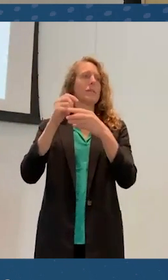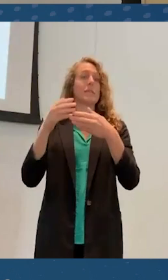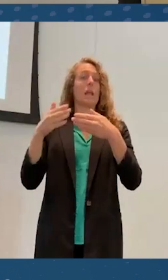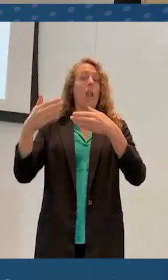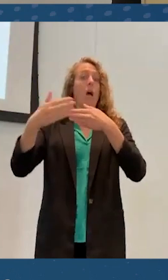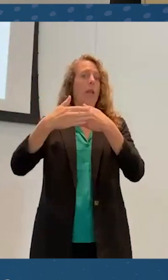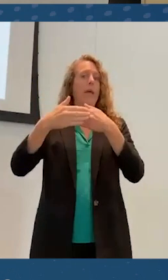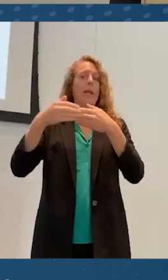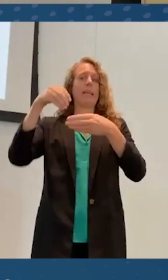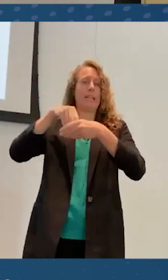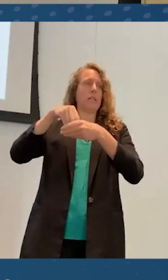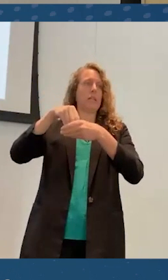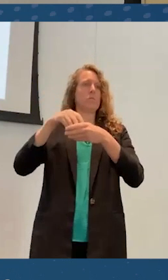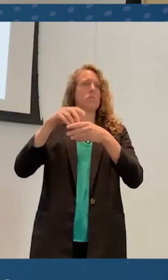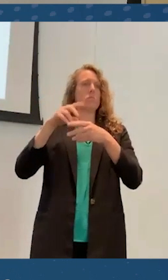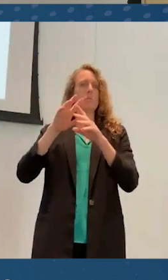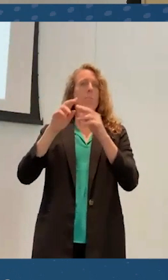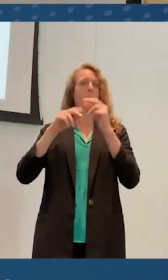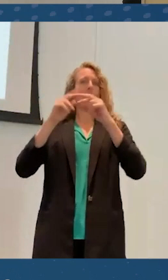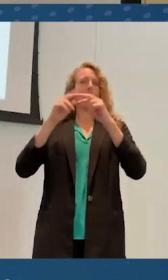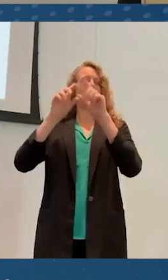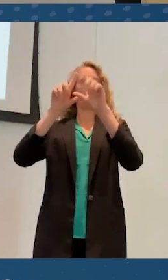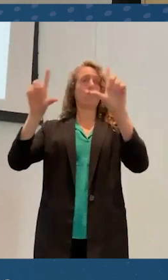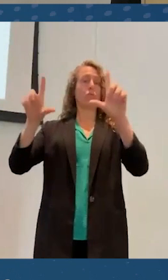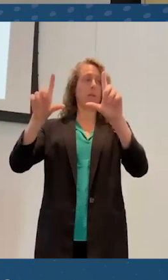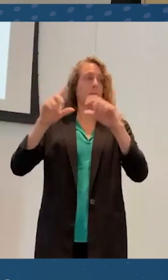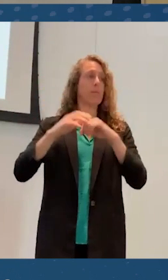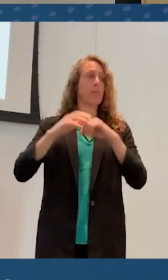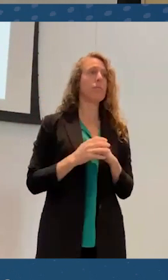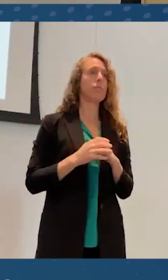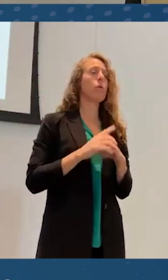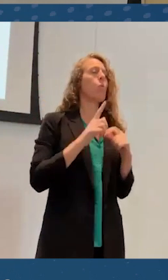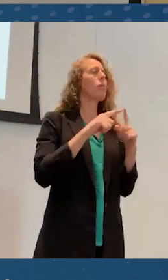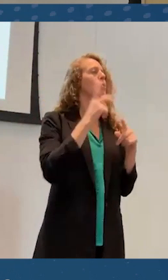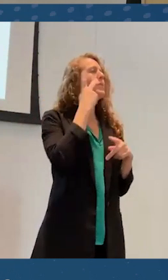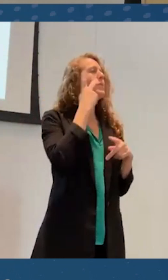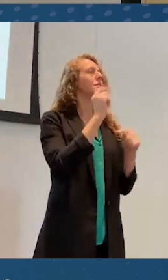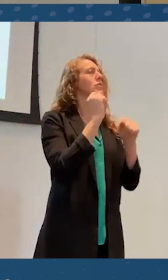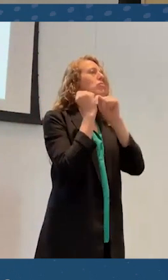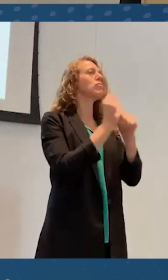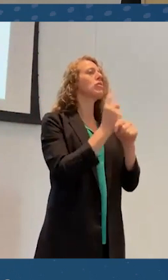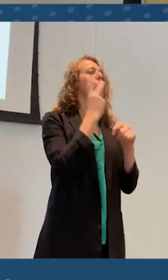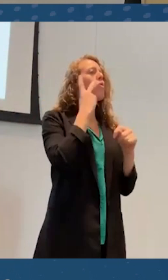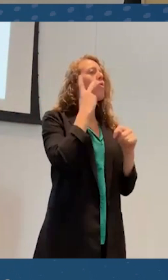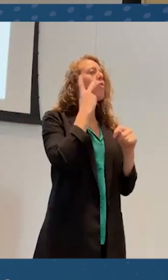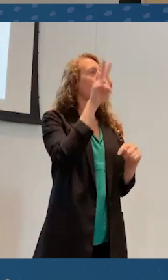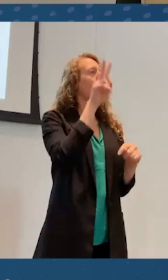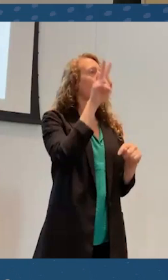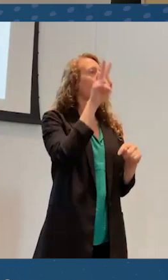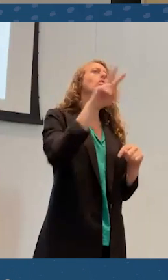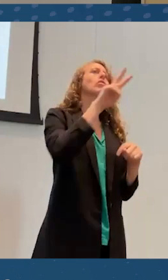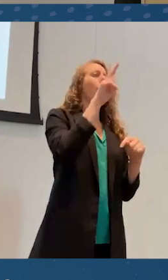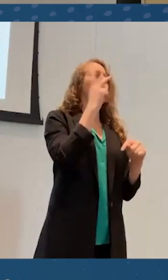your eyes are able to focus on the position of the screen in the real world in order to read the text.